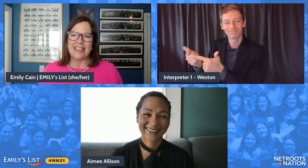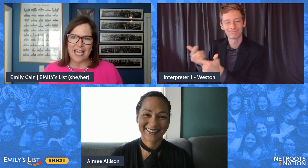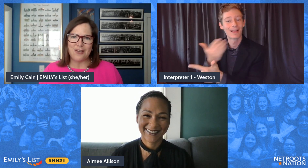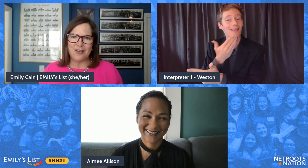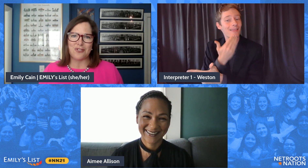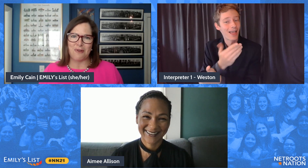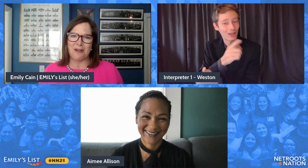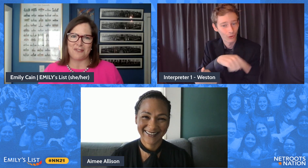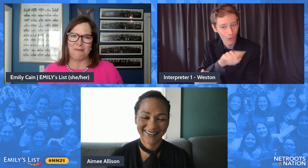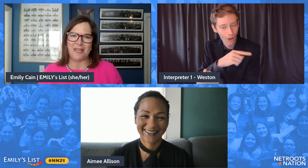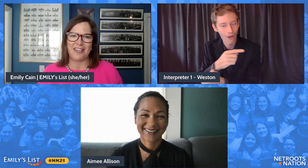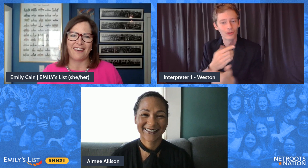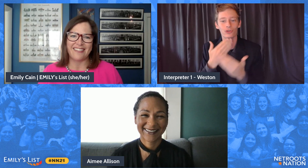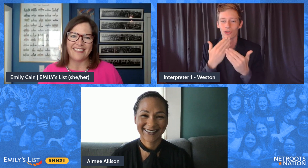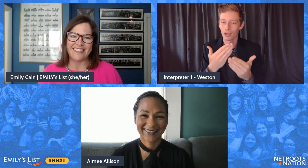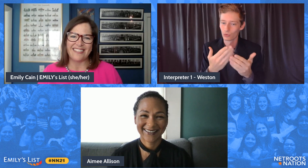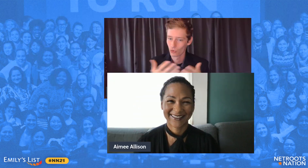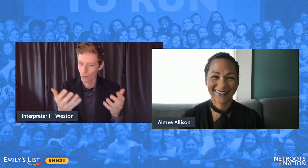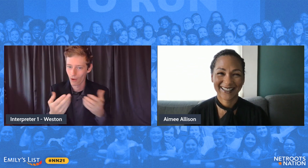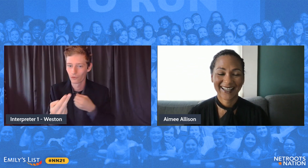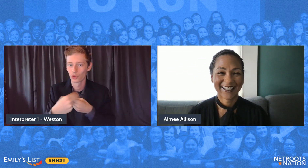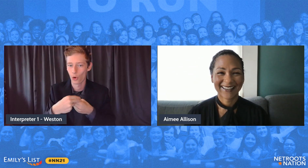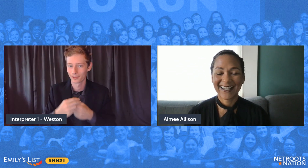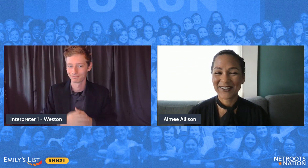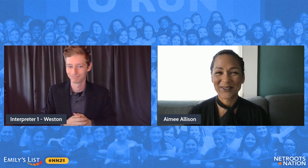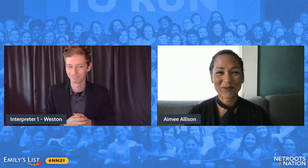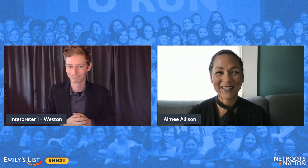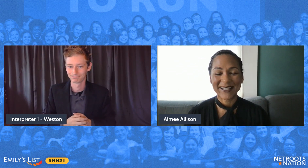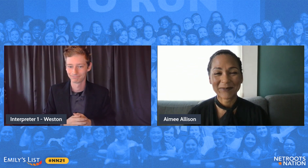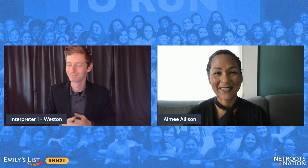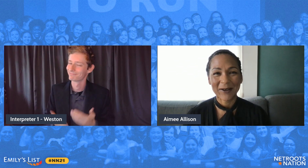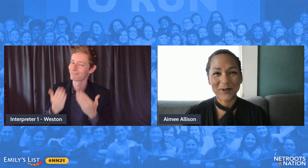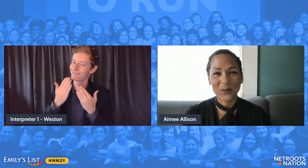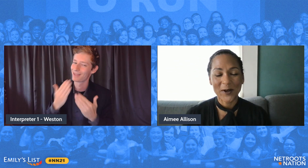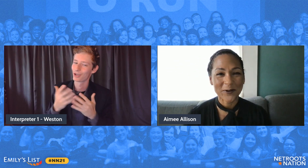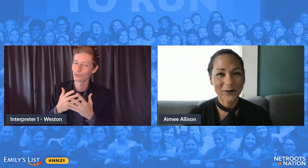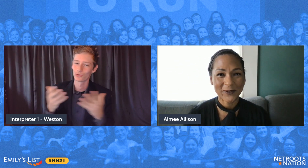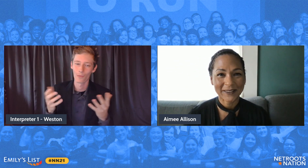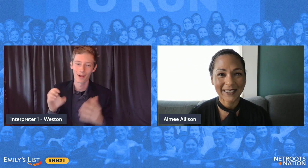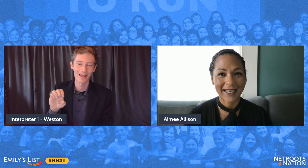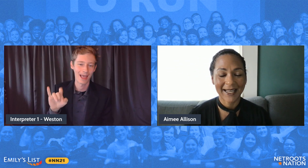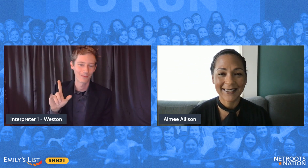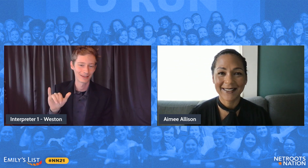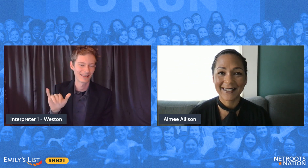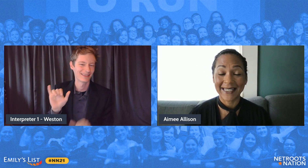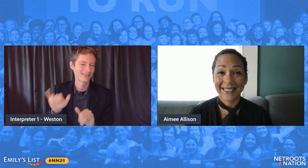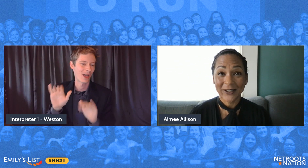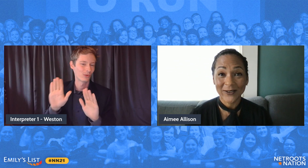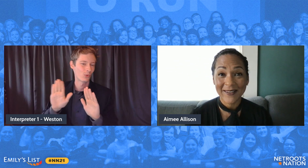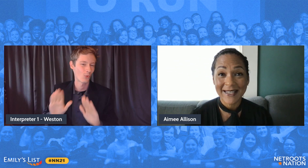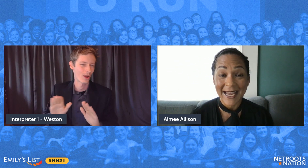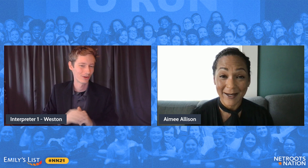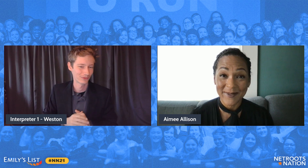thank you so much for being here. Thank you so much Emily, that was wonderful, and to hear the names